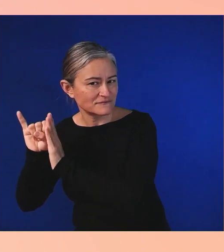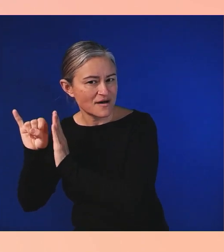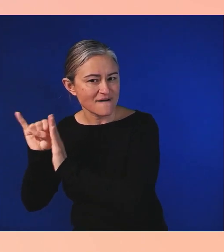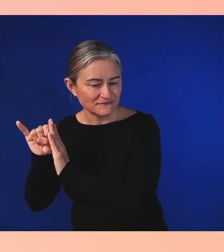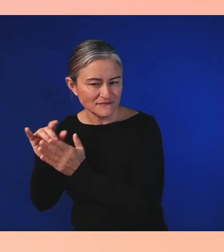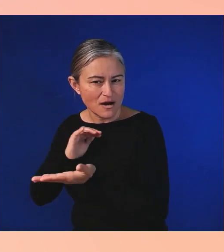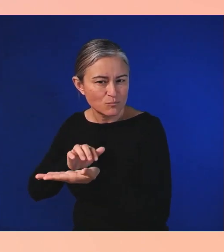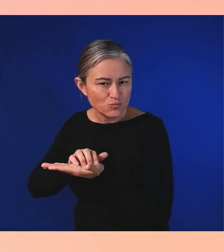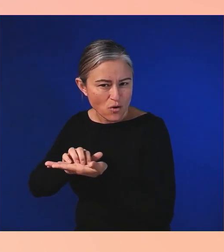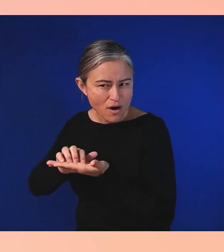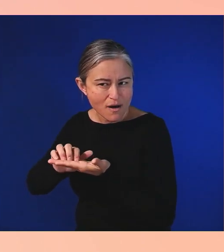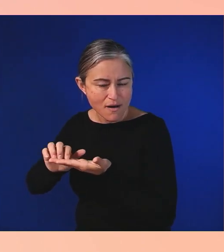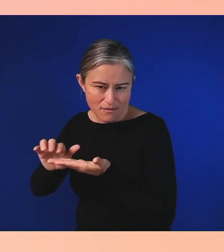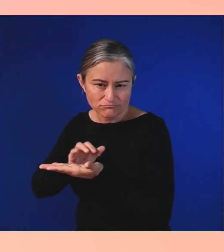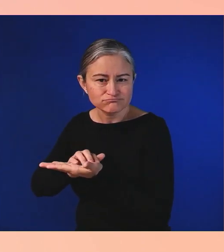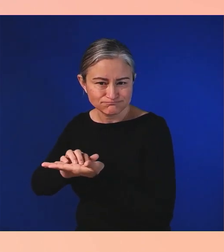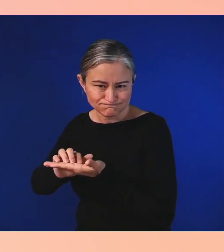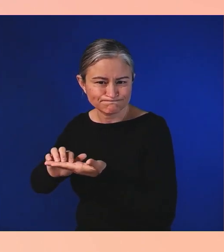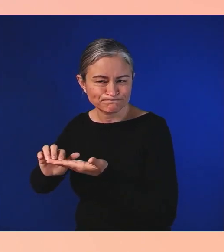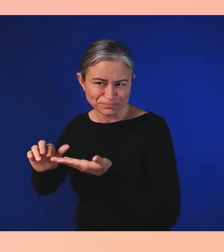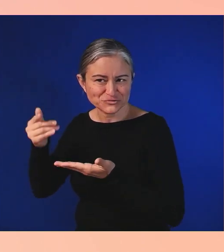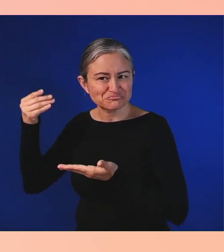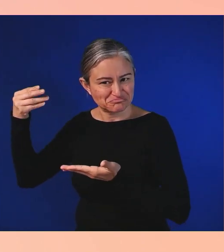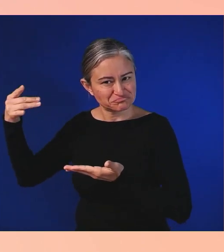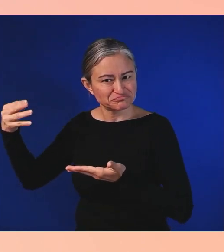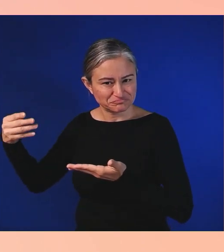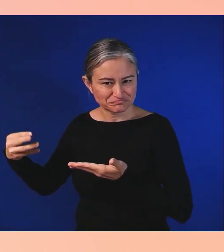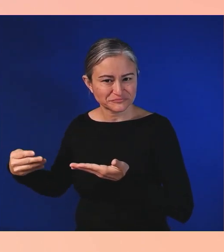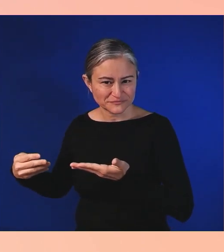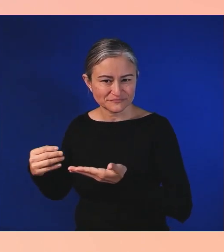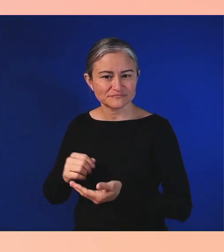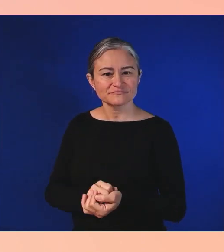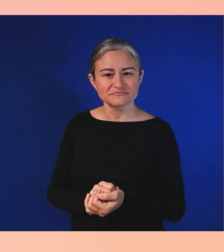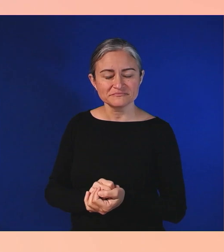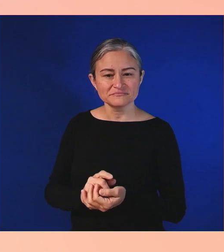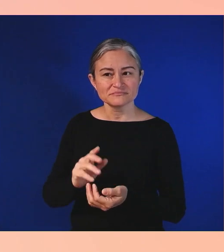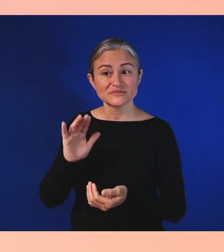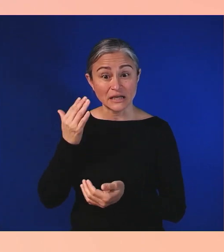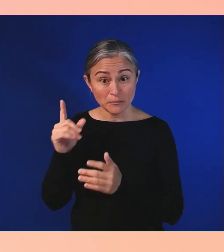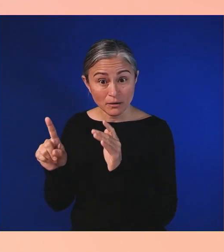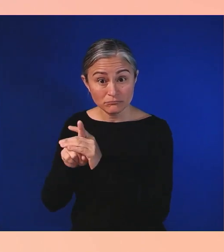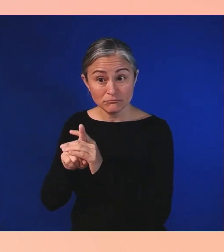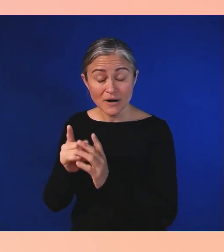Looks like we have an error here and observe how interesting there is